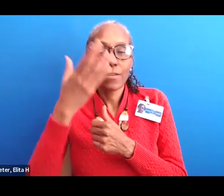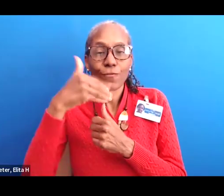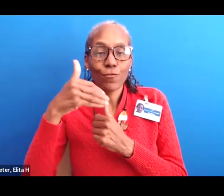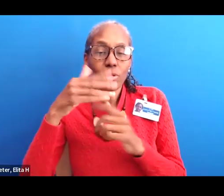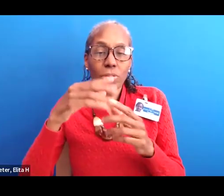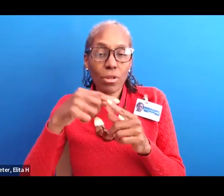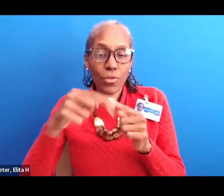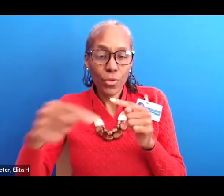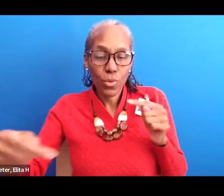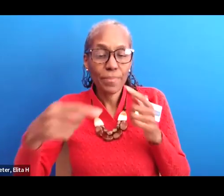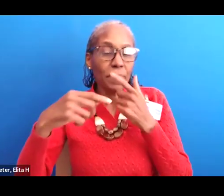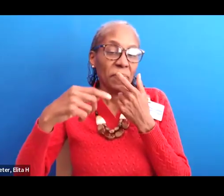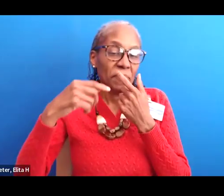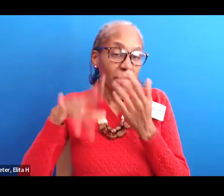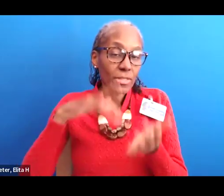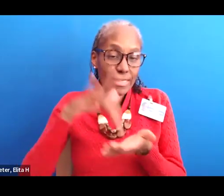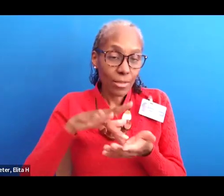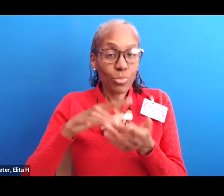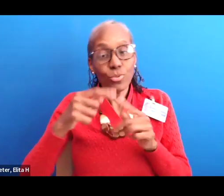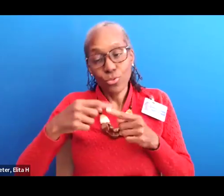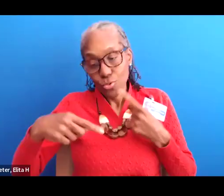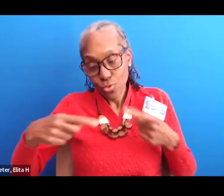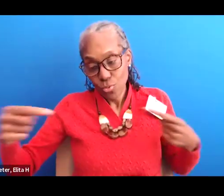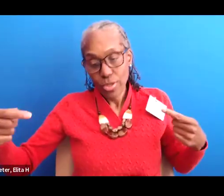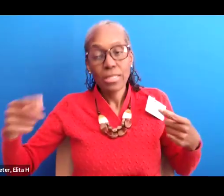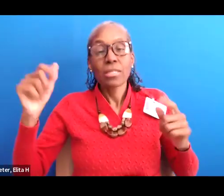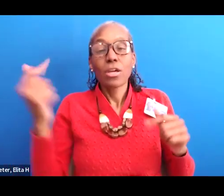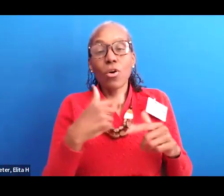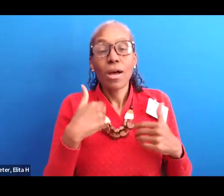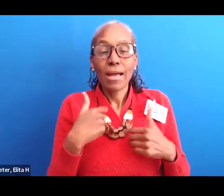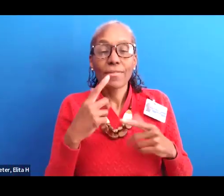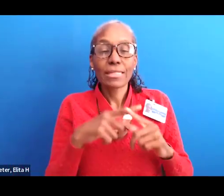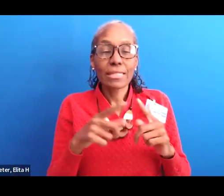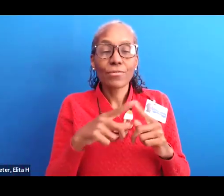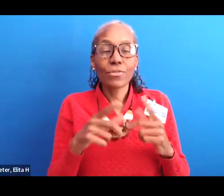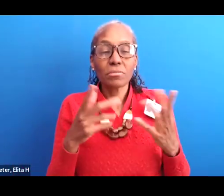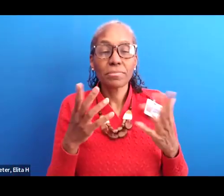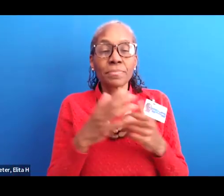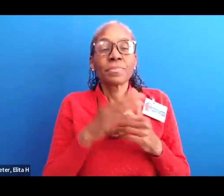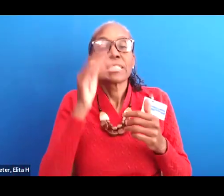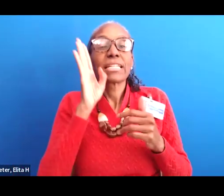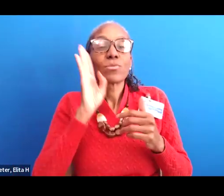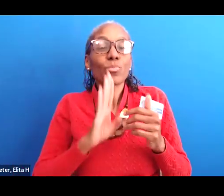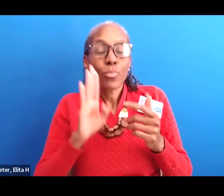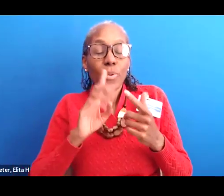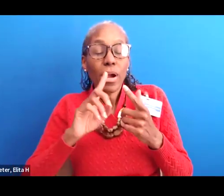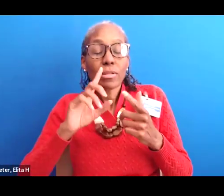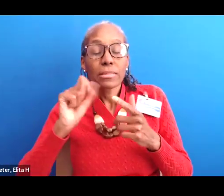There's a central cord, which is right in the center of the cord, and they all have different outcomes. There's Brown-Séquard syndrome, which